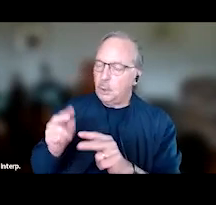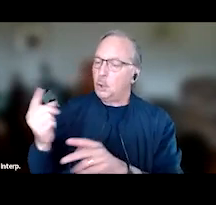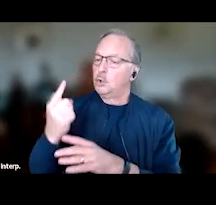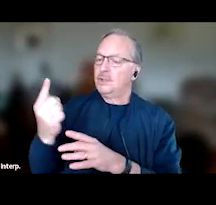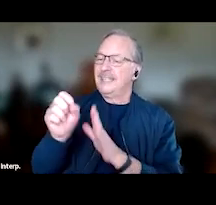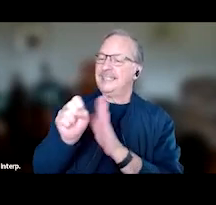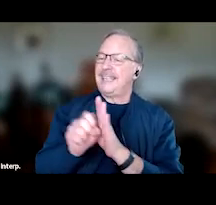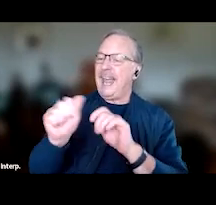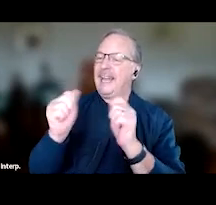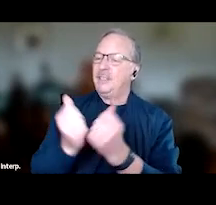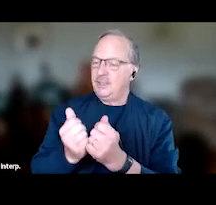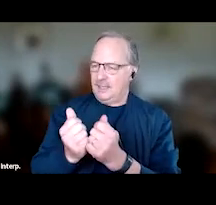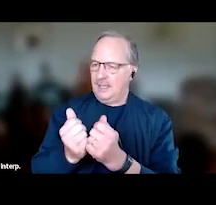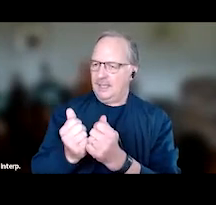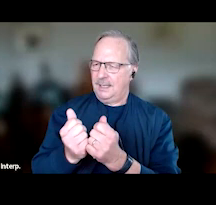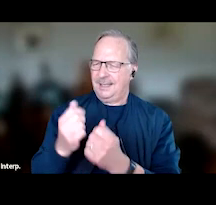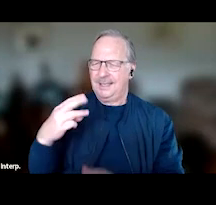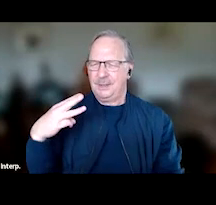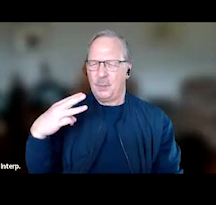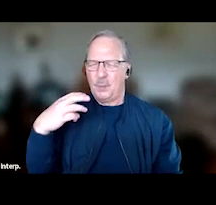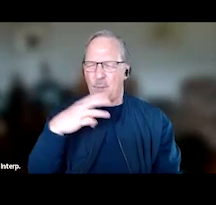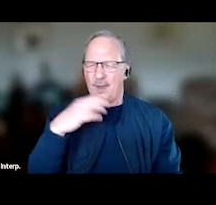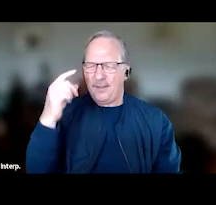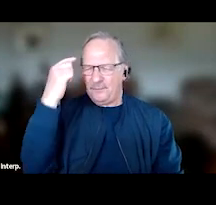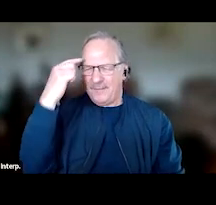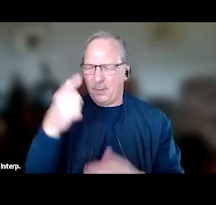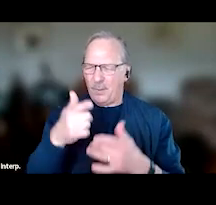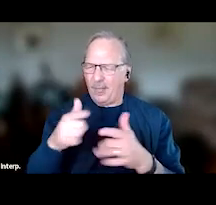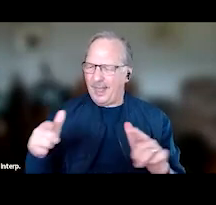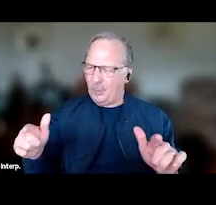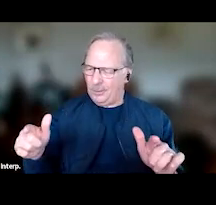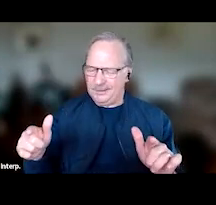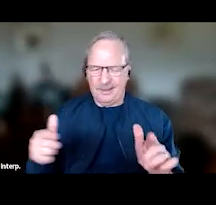and that's kind of weird federal language that often means